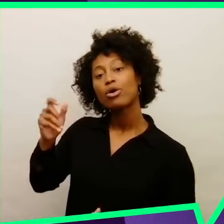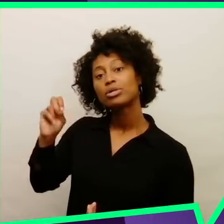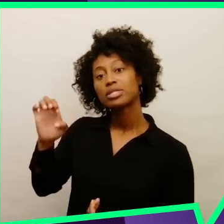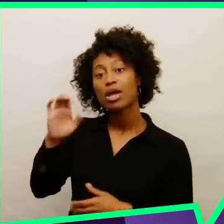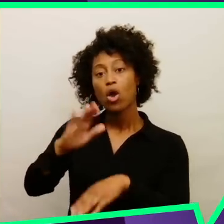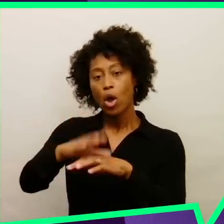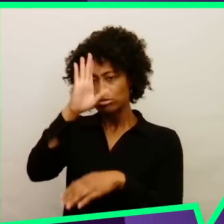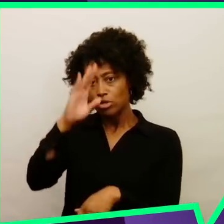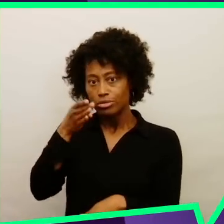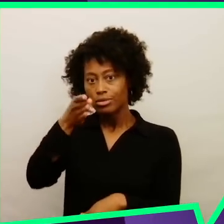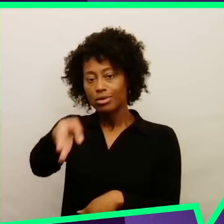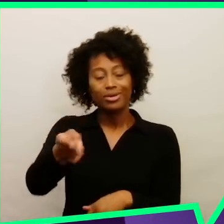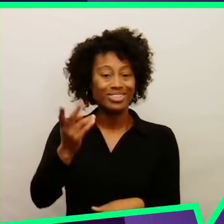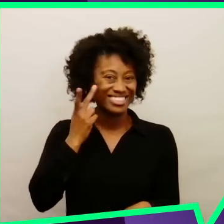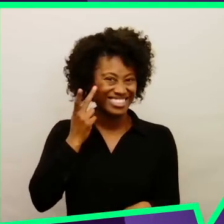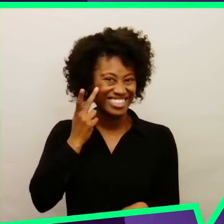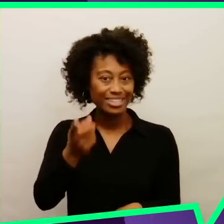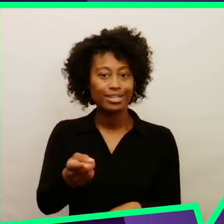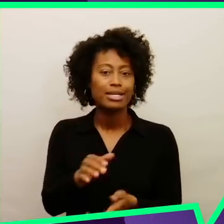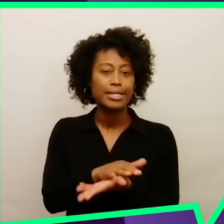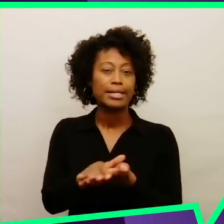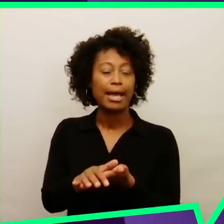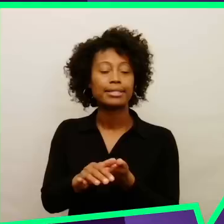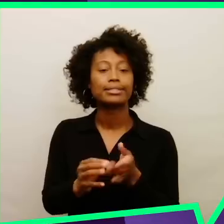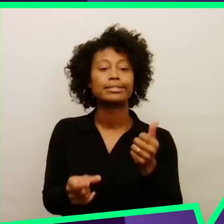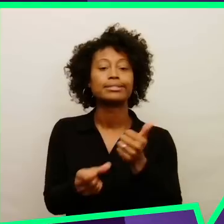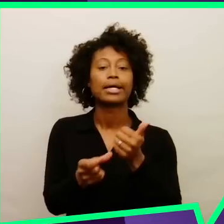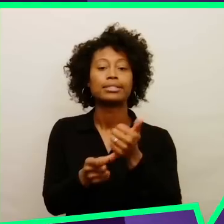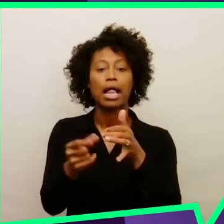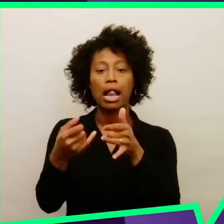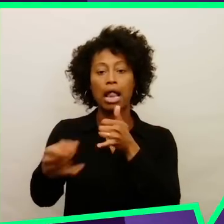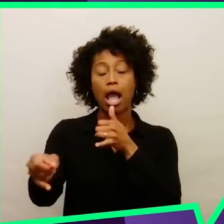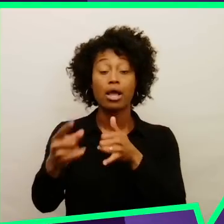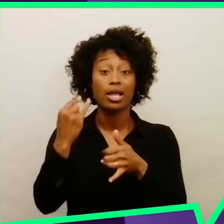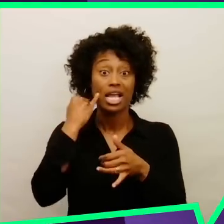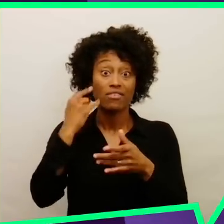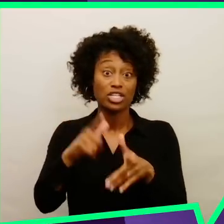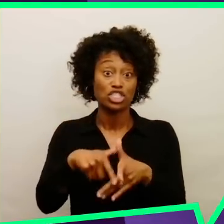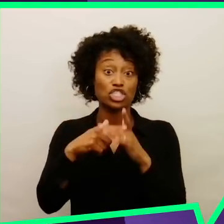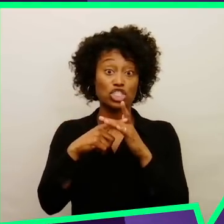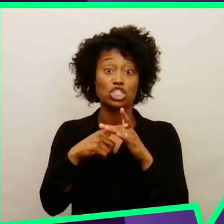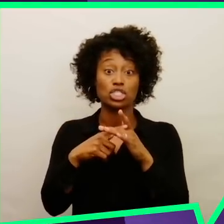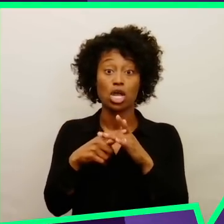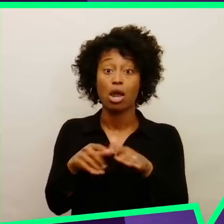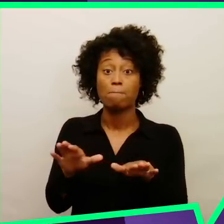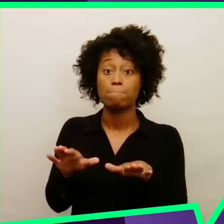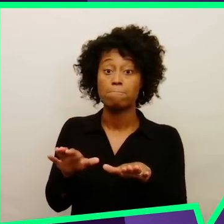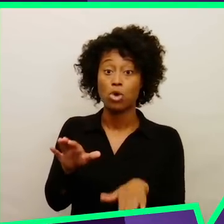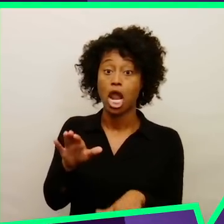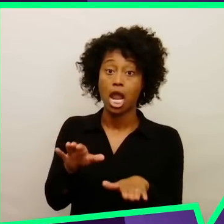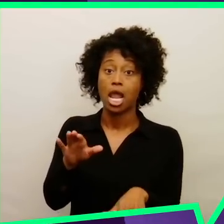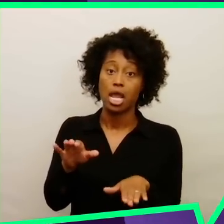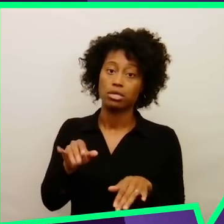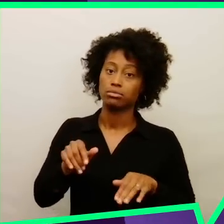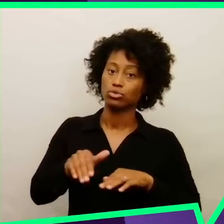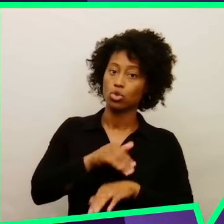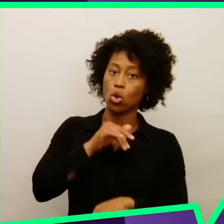And as you can see those nice assist lines now, this will be when he needs to start braking. And look, he's already doing it. He's making that happen.